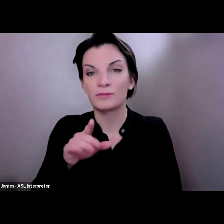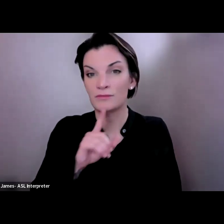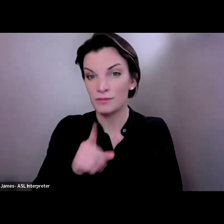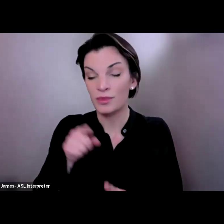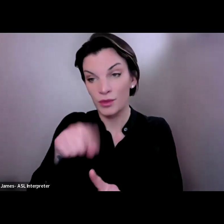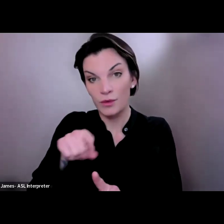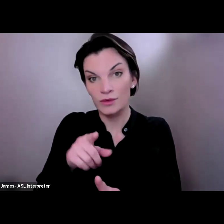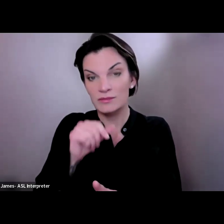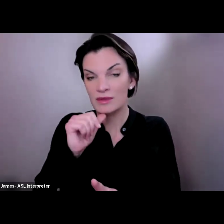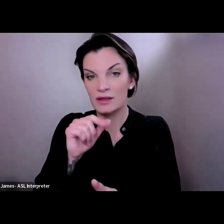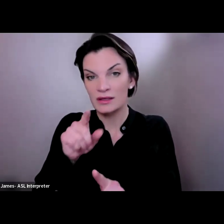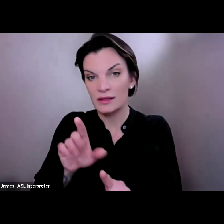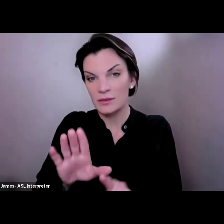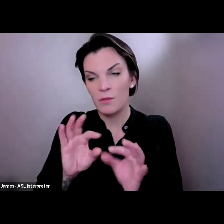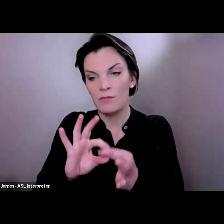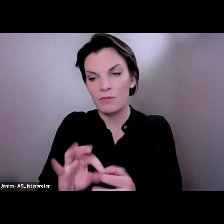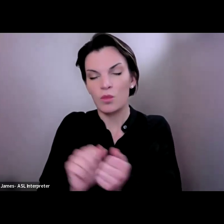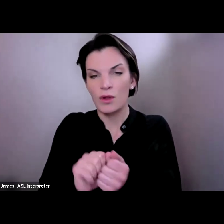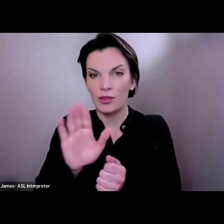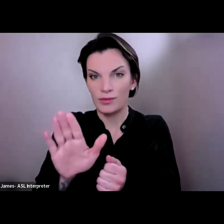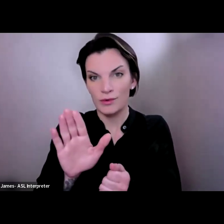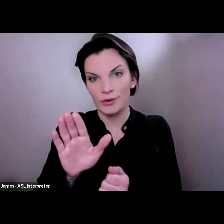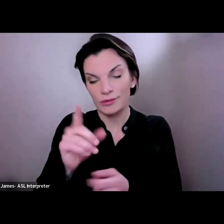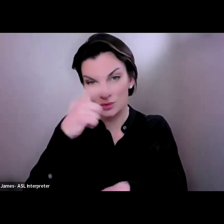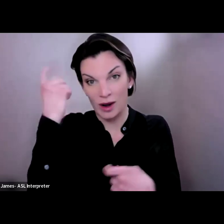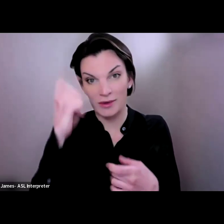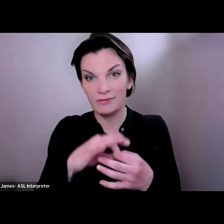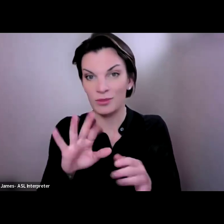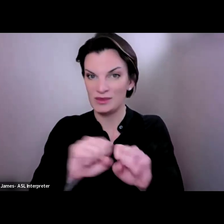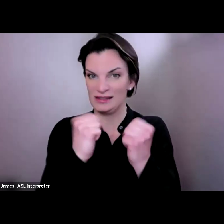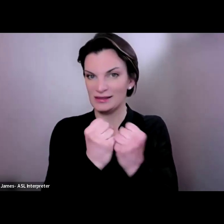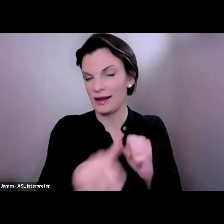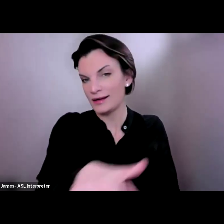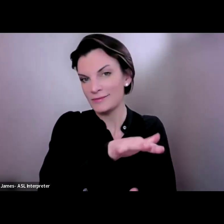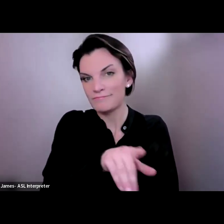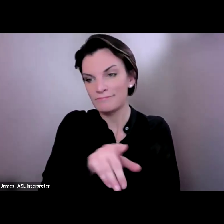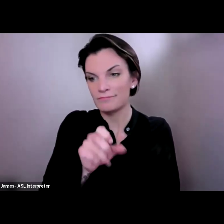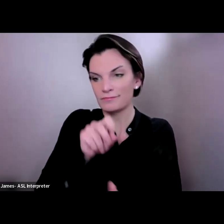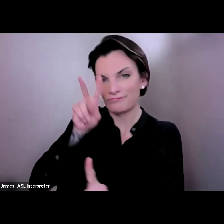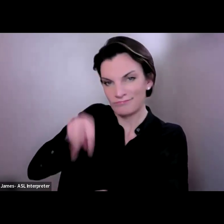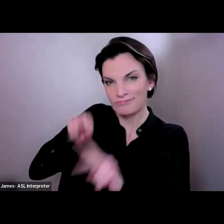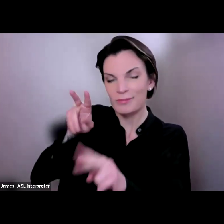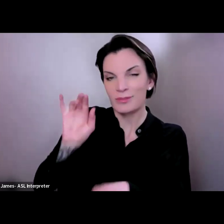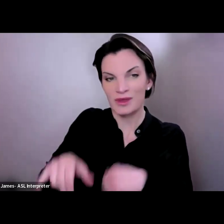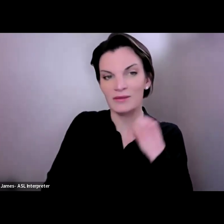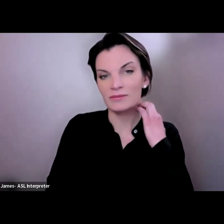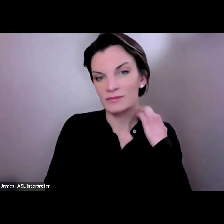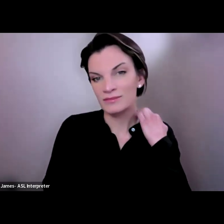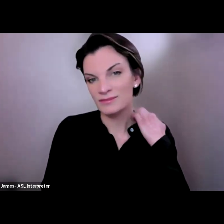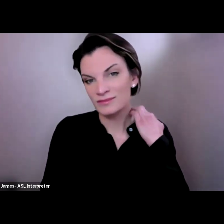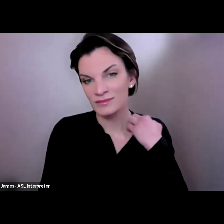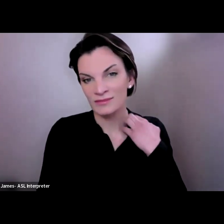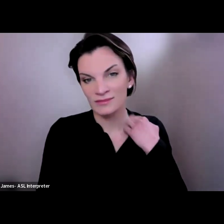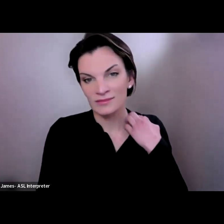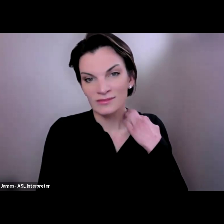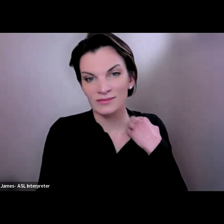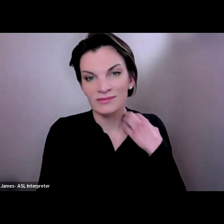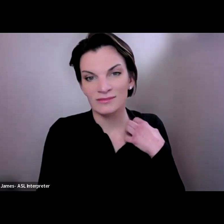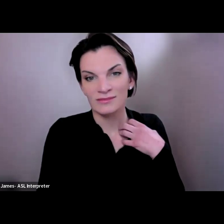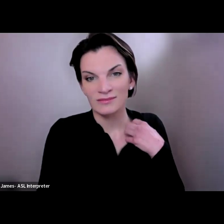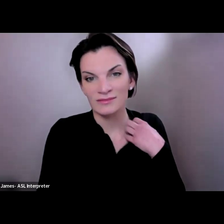pressures around identifying with your, your own sense of self. We really think about people